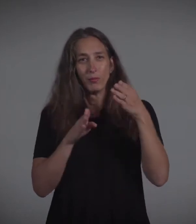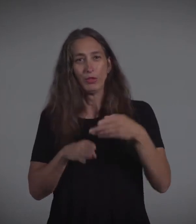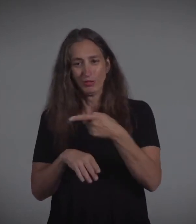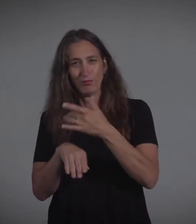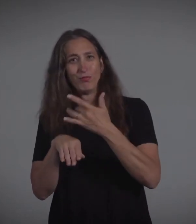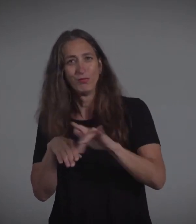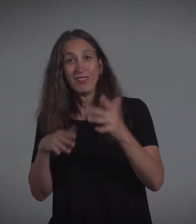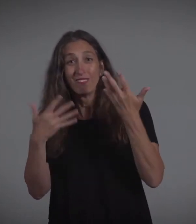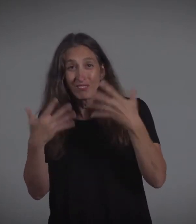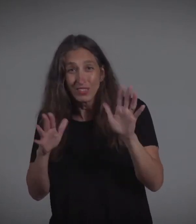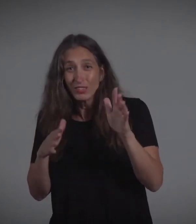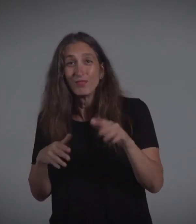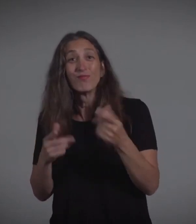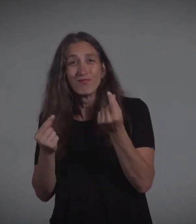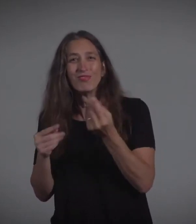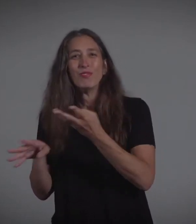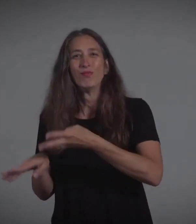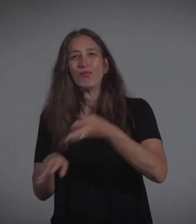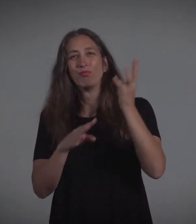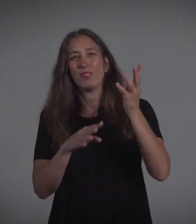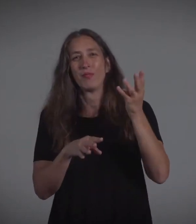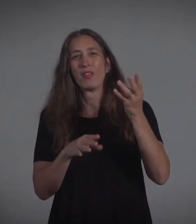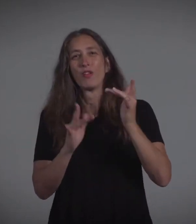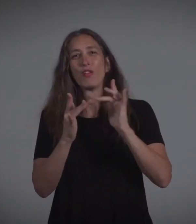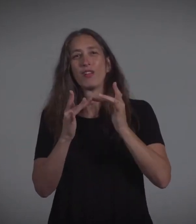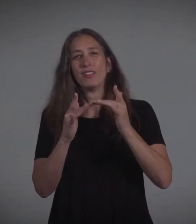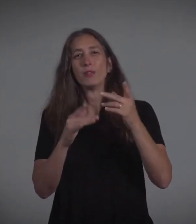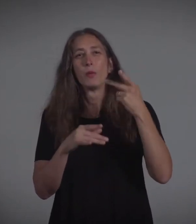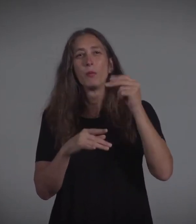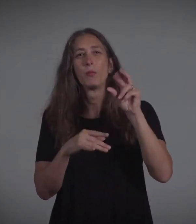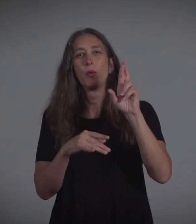And then post them on the internet on porn sites.